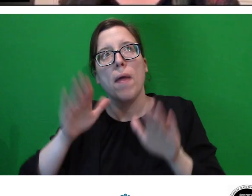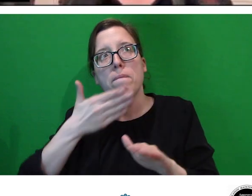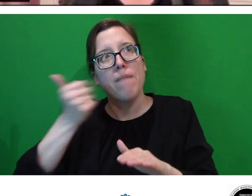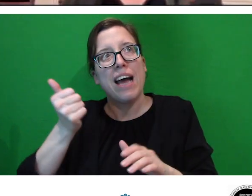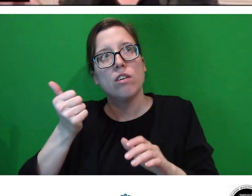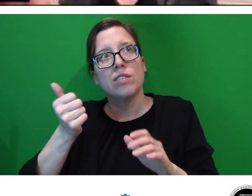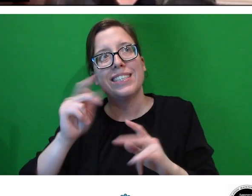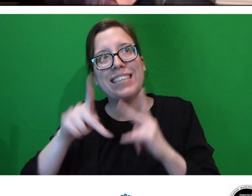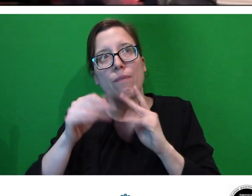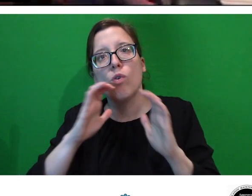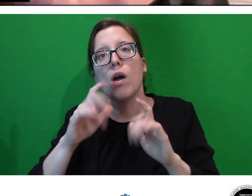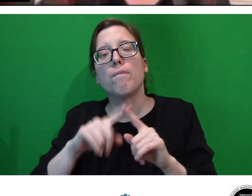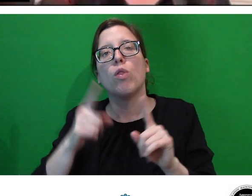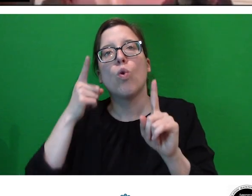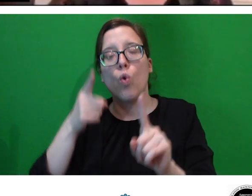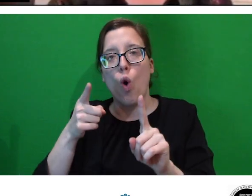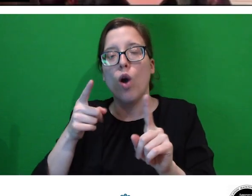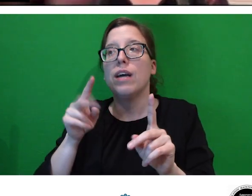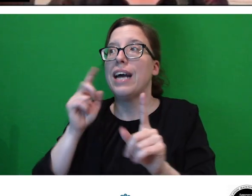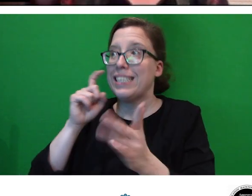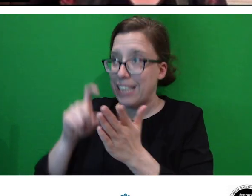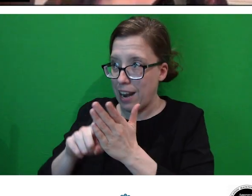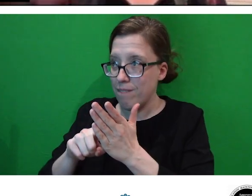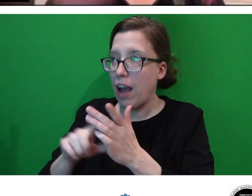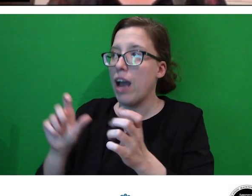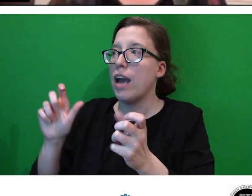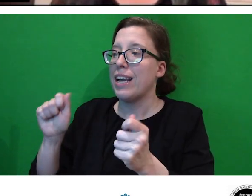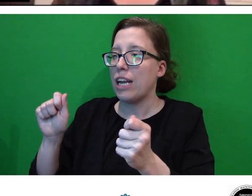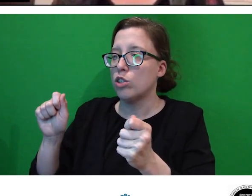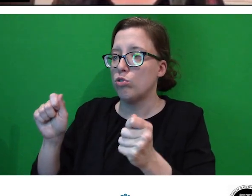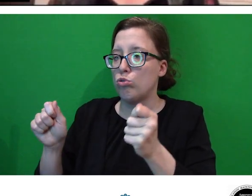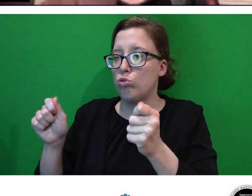and you're going to help him put his hand on the remote. So he's beating on the remote.